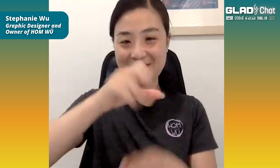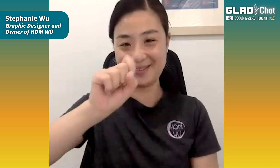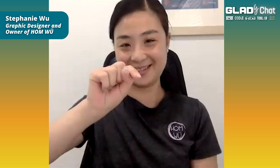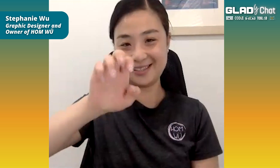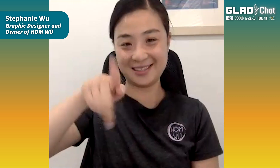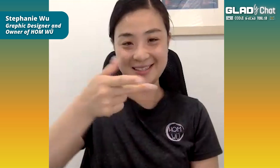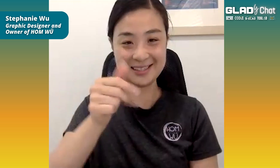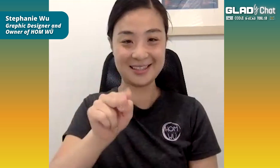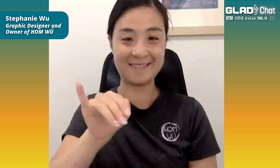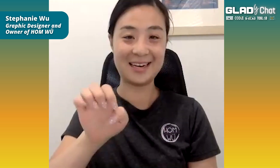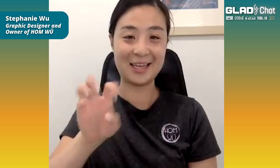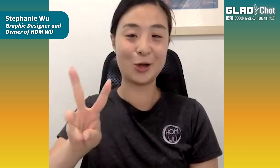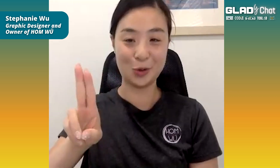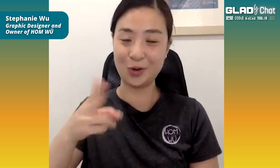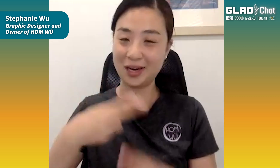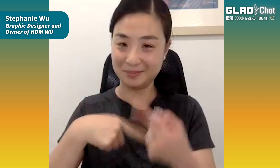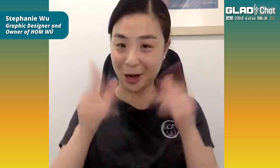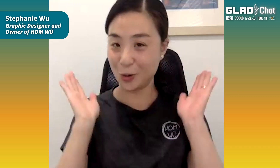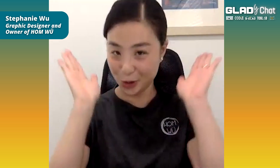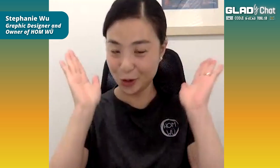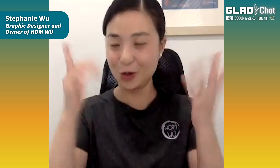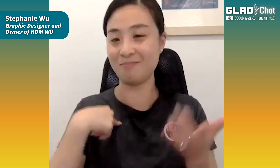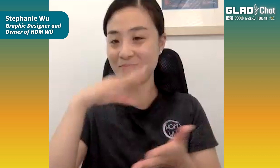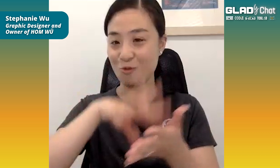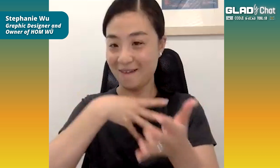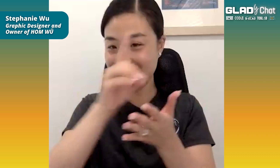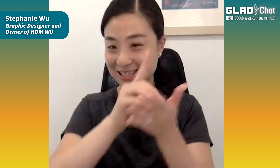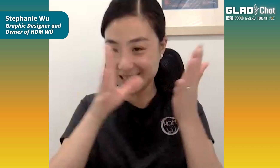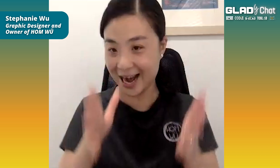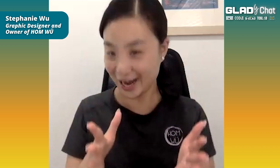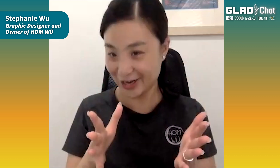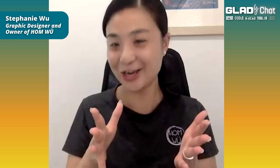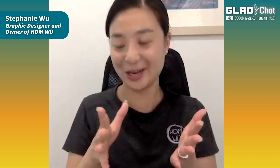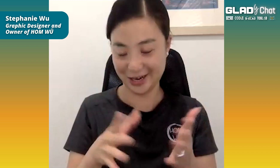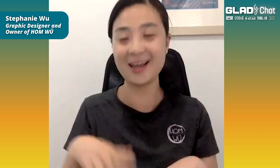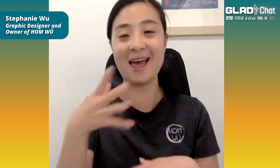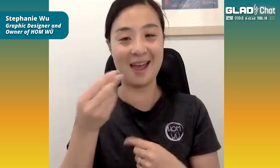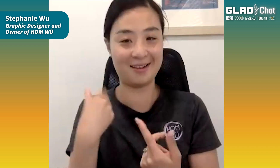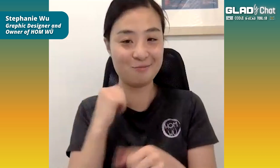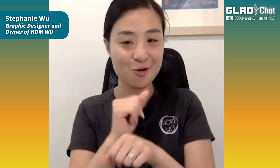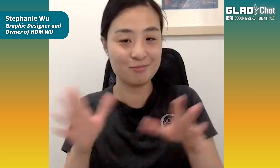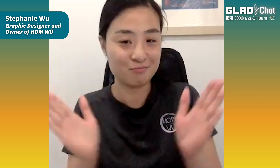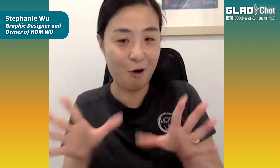My name is Stephanie Wu *name sign*. I’m a graphic designer,